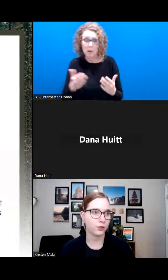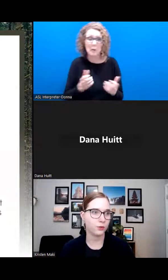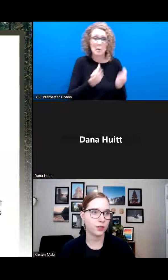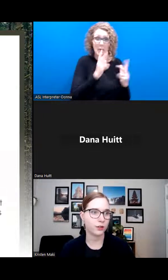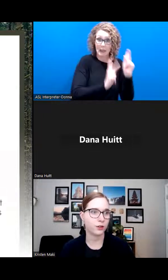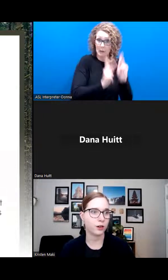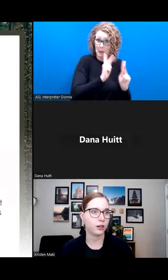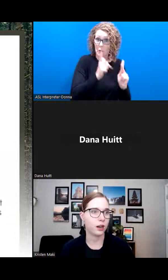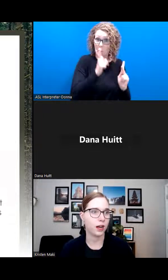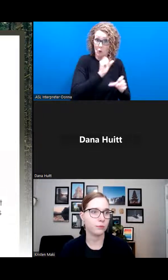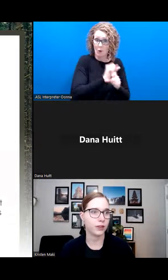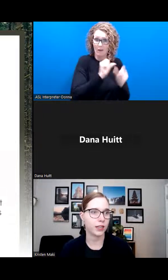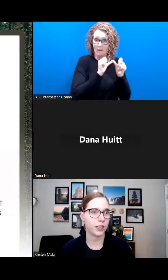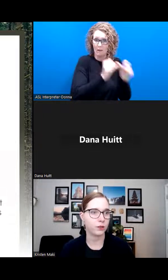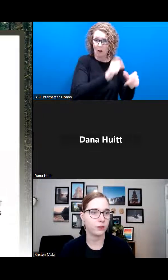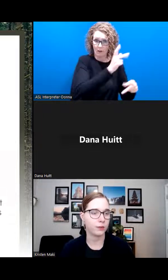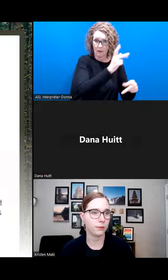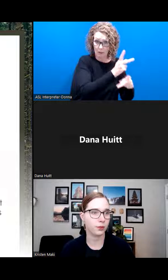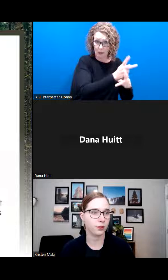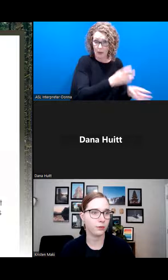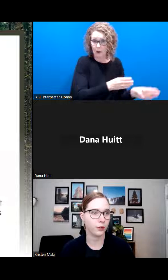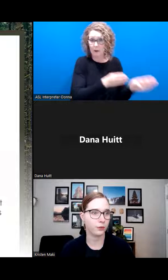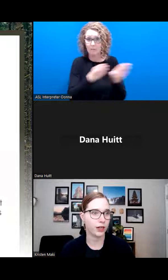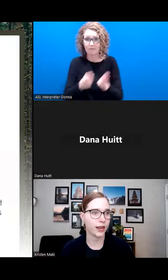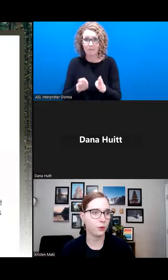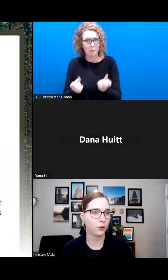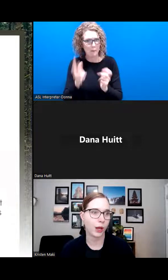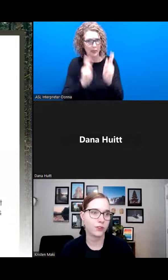to four in 2030 and down to only three in 2050